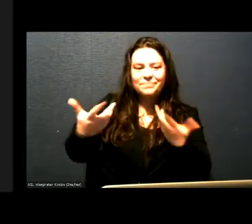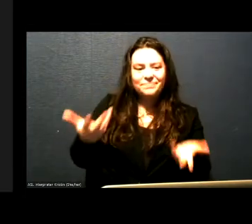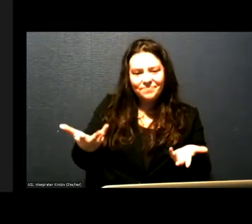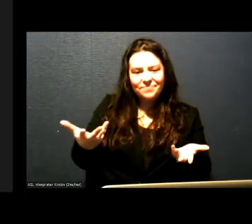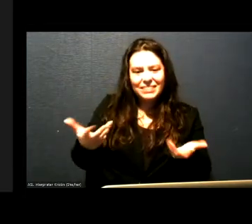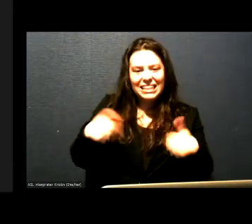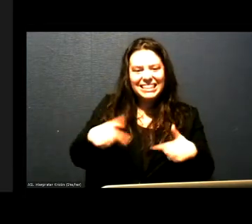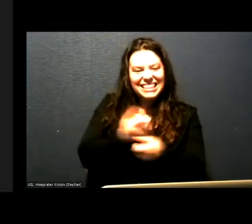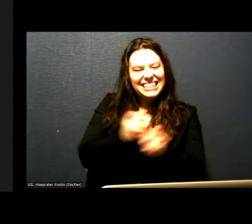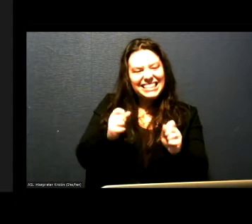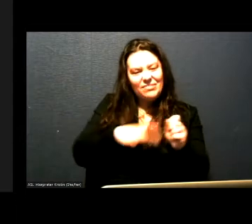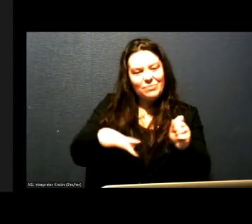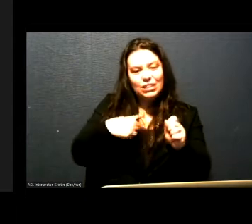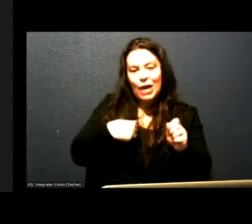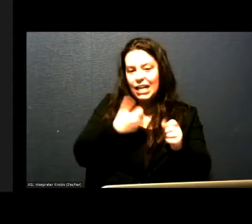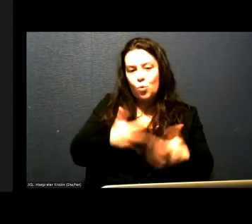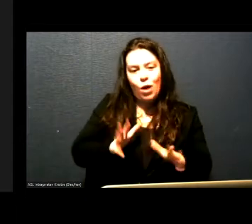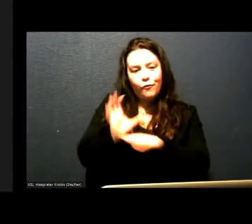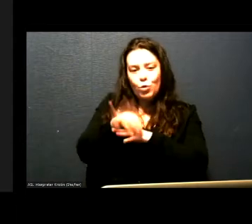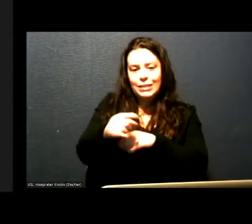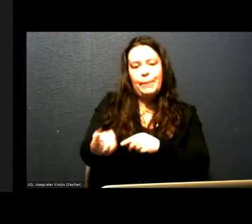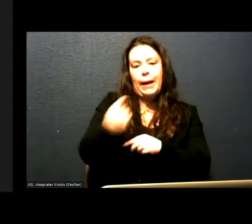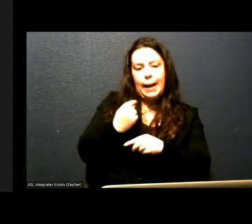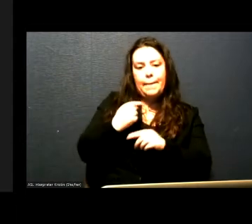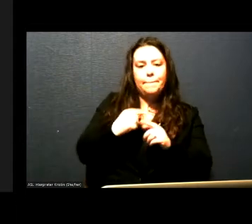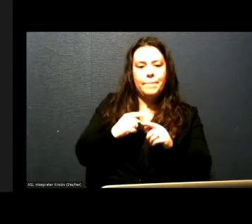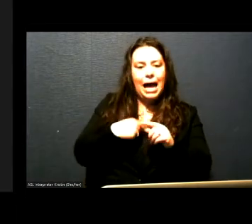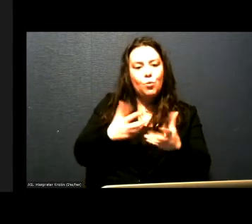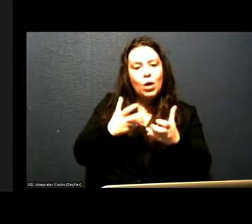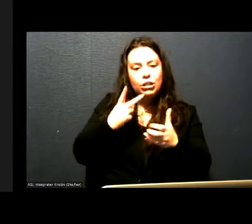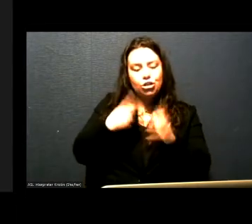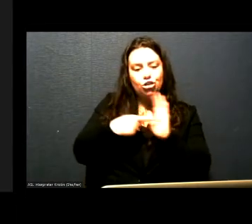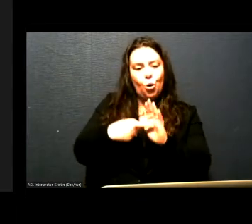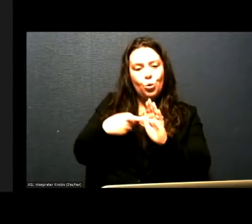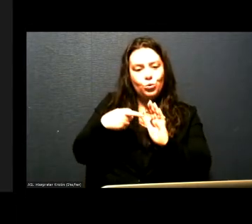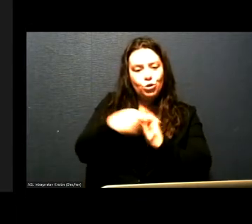for them. Um, but their feet I would love to be able to show you. Their feet are actually very large, and